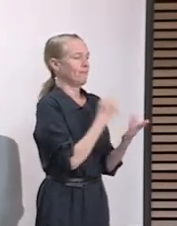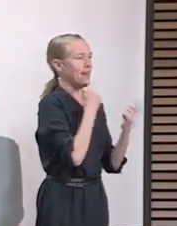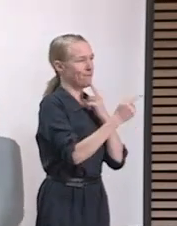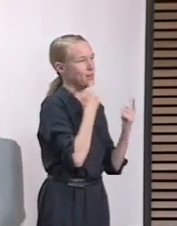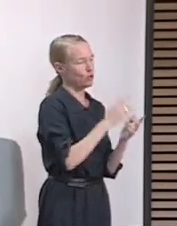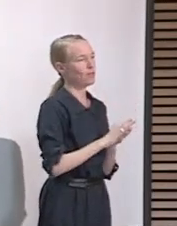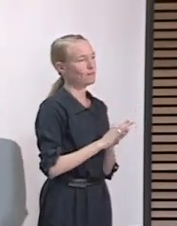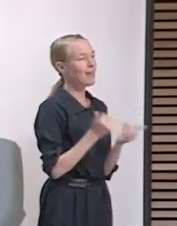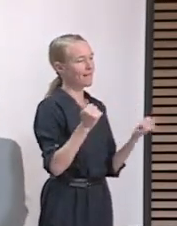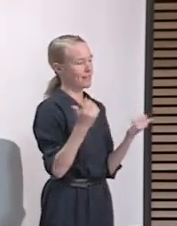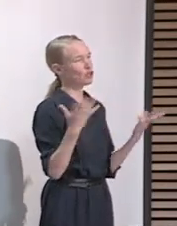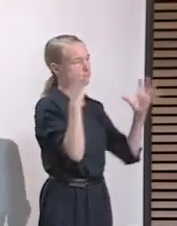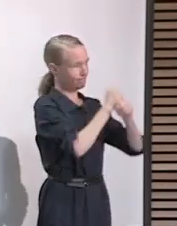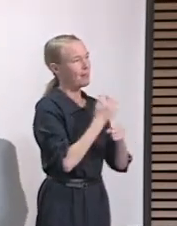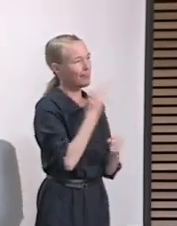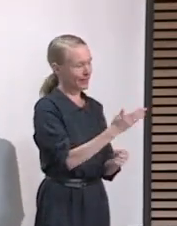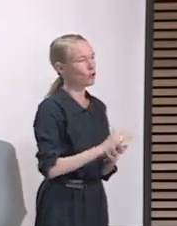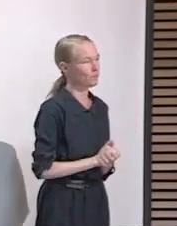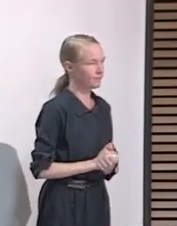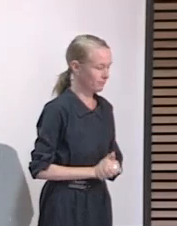checked it and that they can have confidence in that